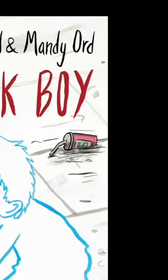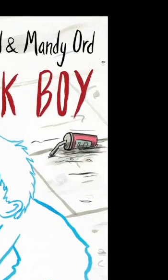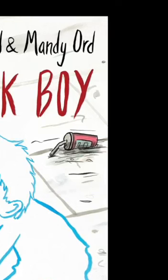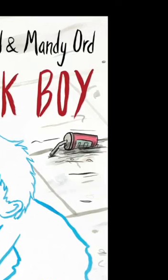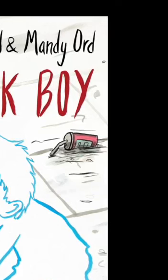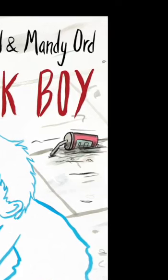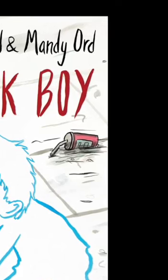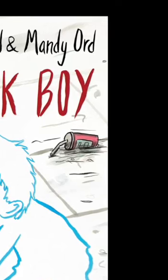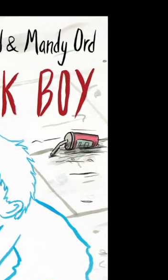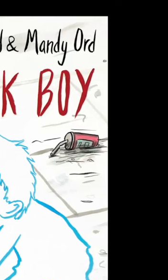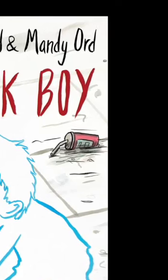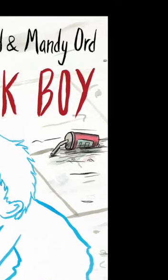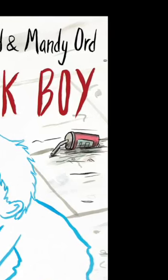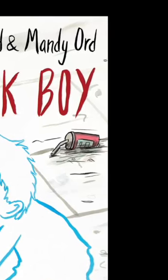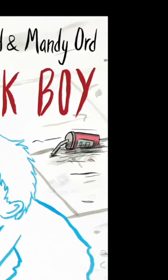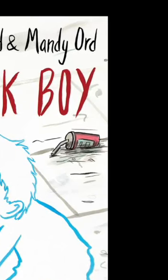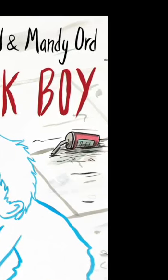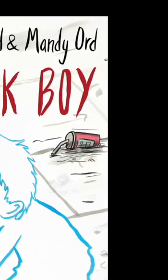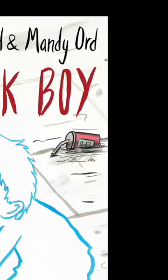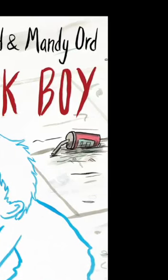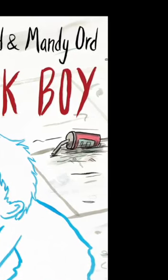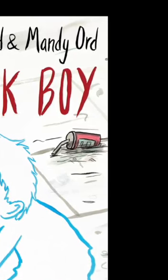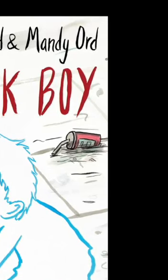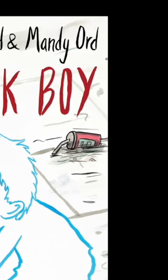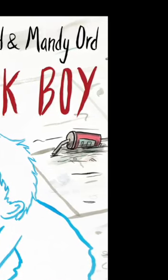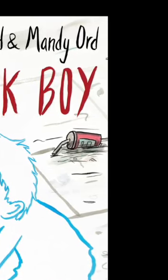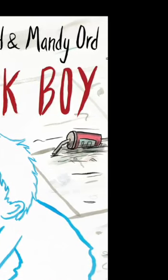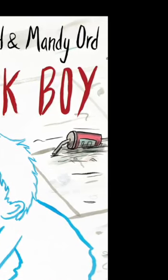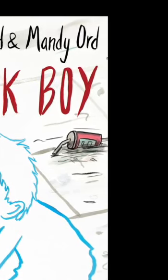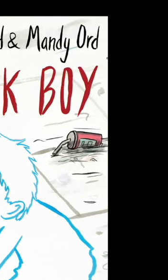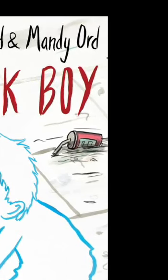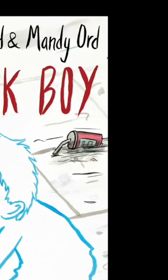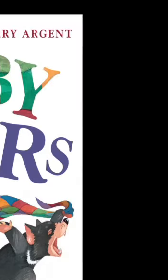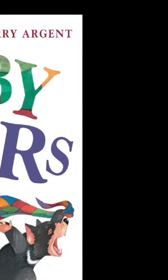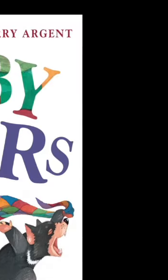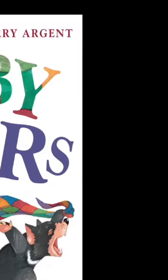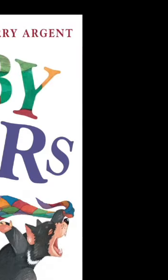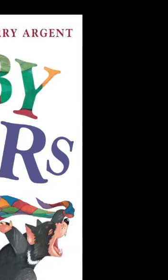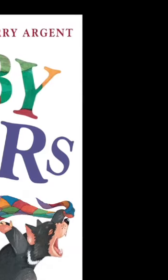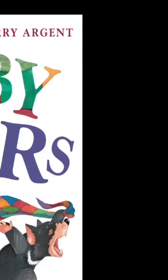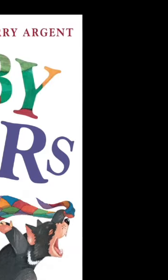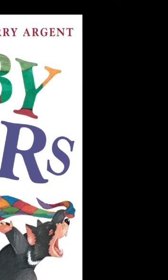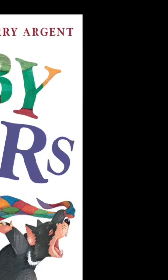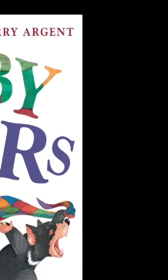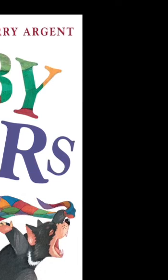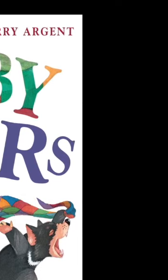through nuanced characters and captivating stories. Margaret's work is never didactic.